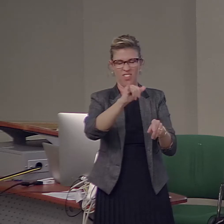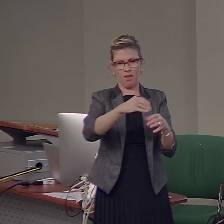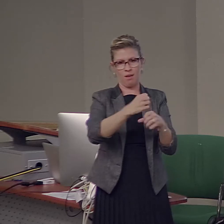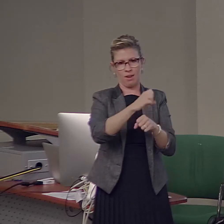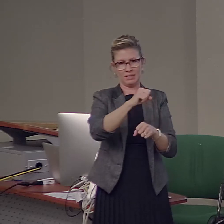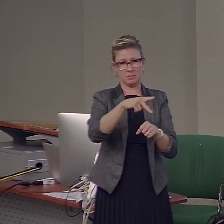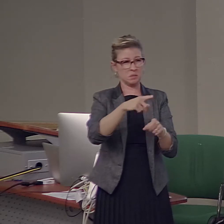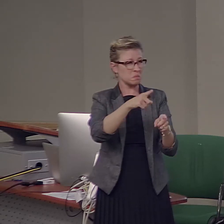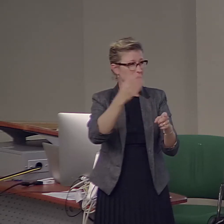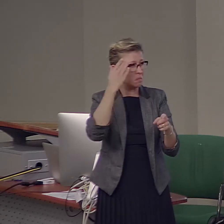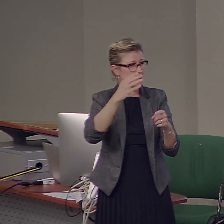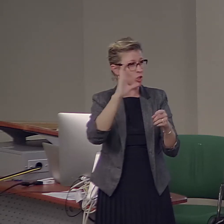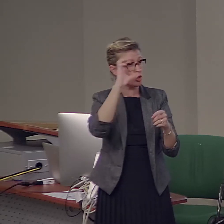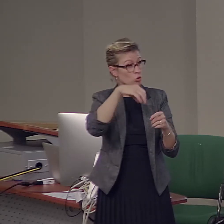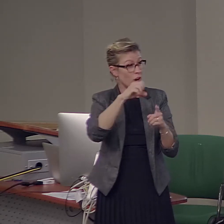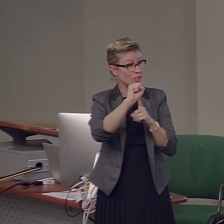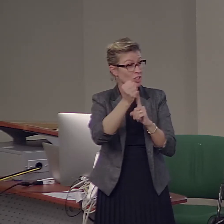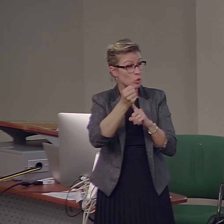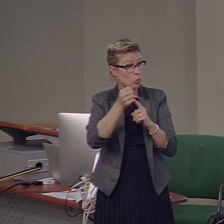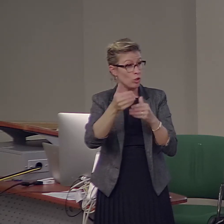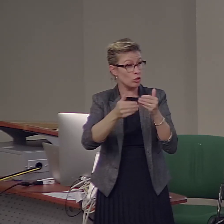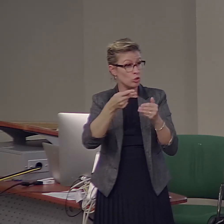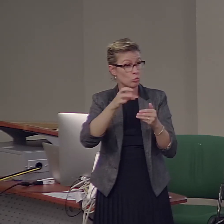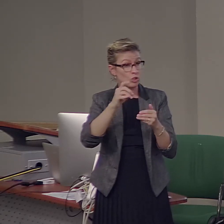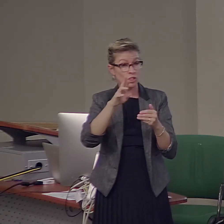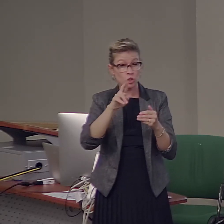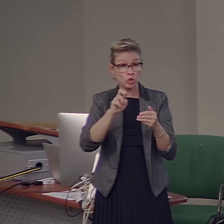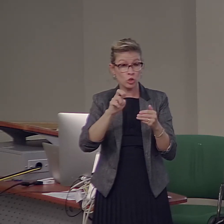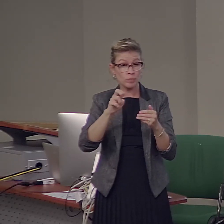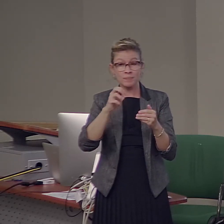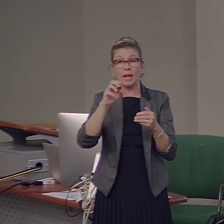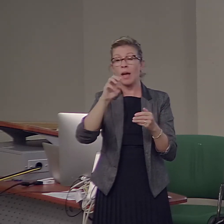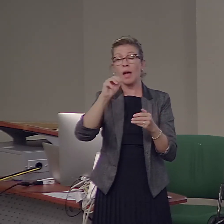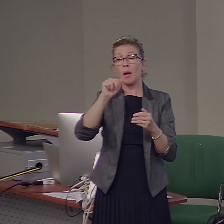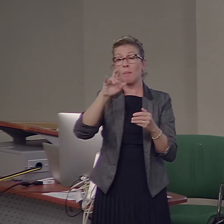the strange situation procedure is but it was developed by Mary Ainsworth many years ago